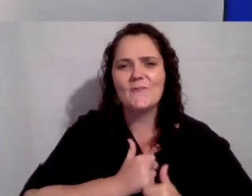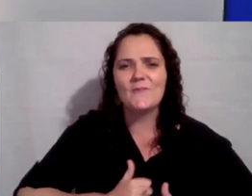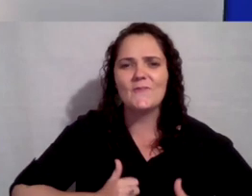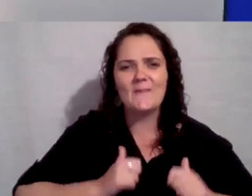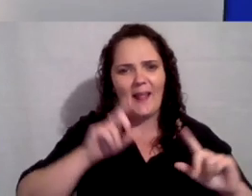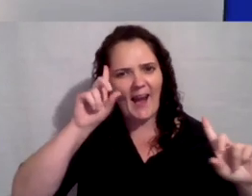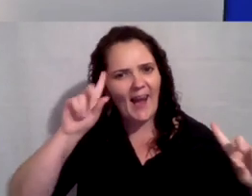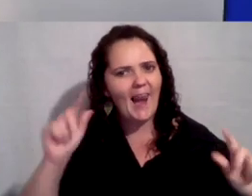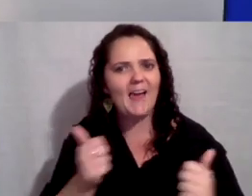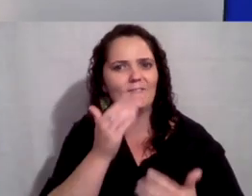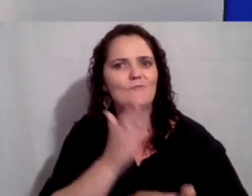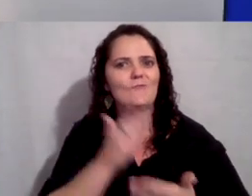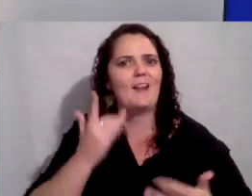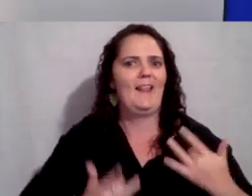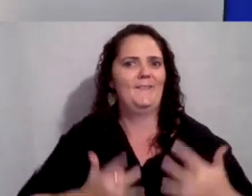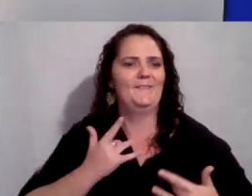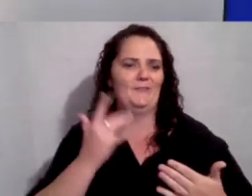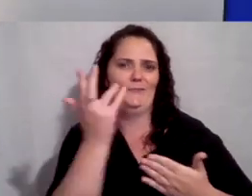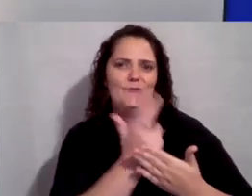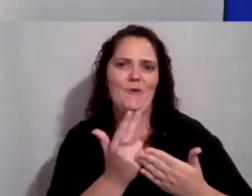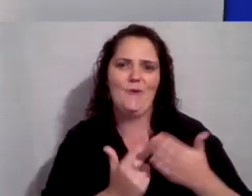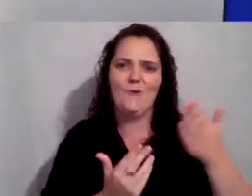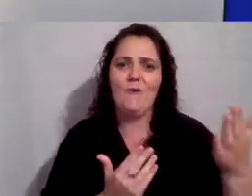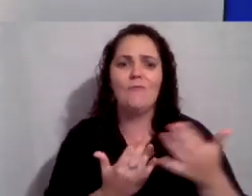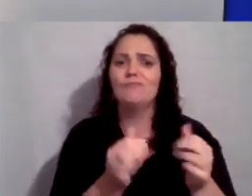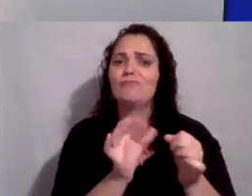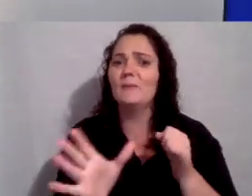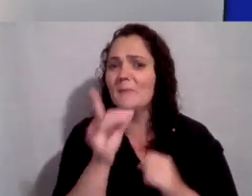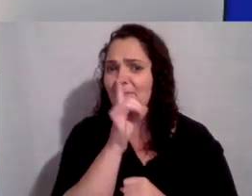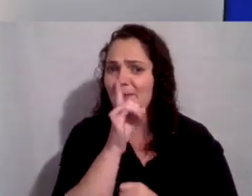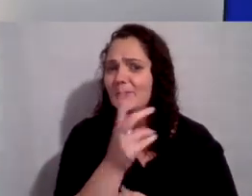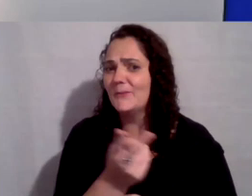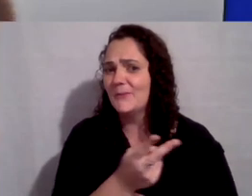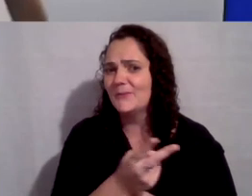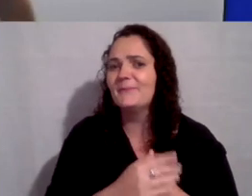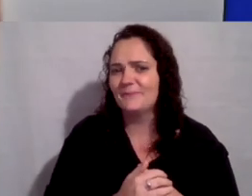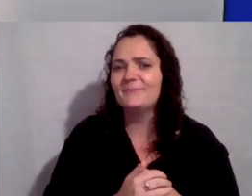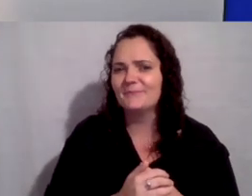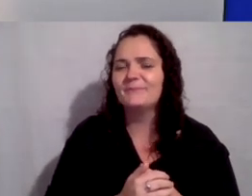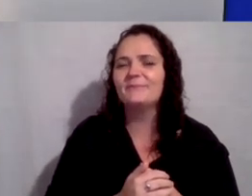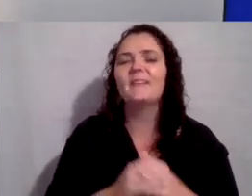you enjoy and love life drawing as much as I do and working with brilliant people like Rachel and Atticus